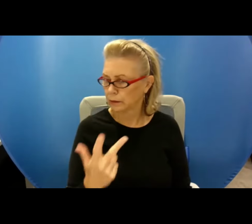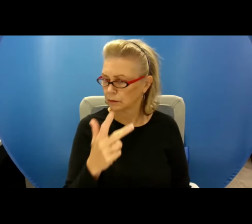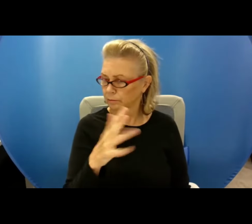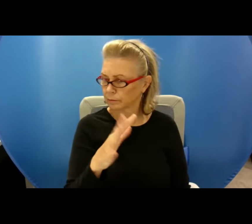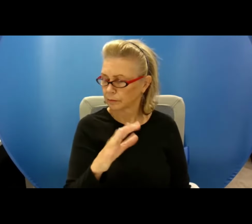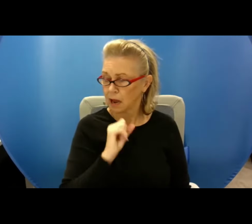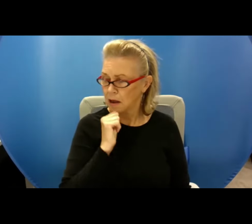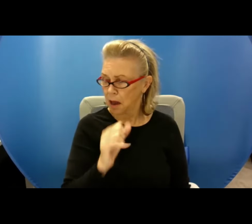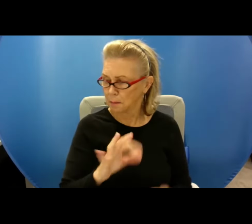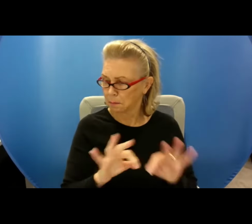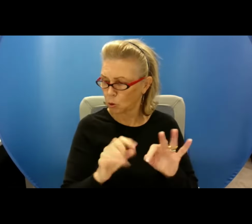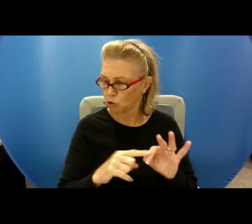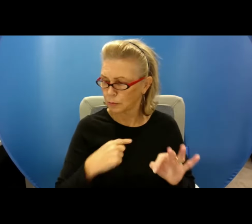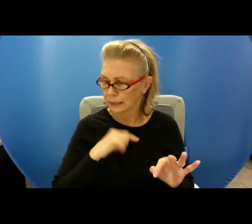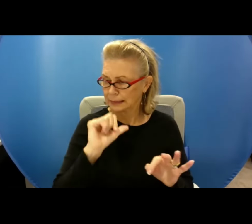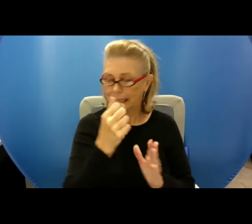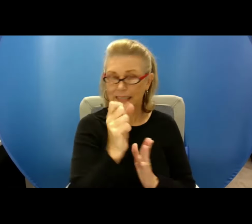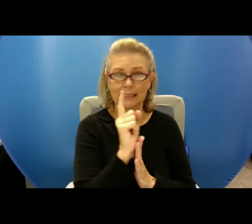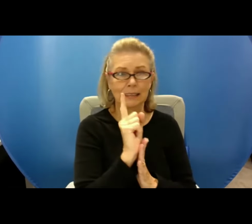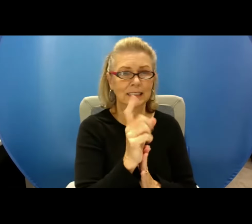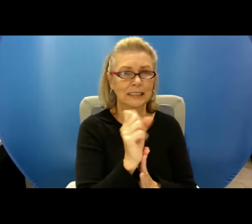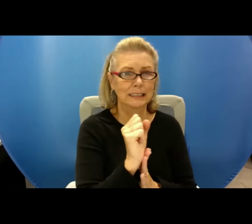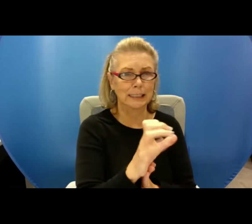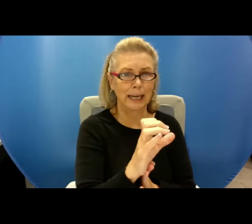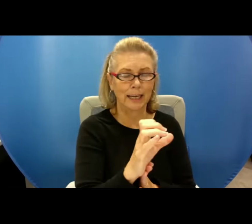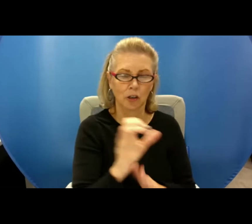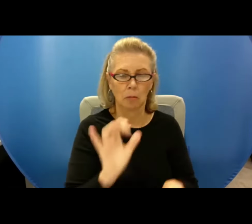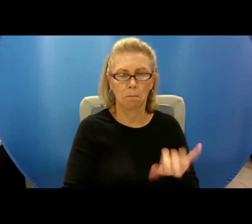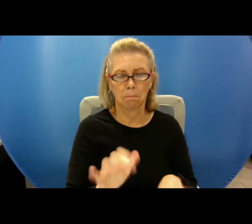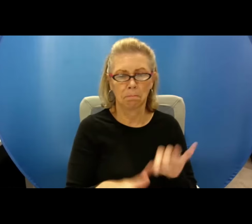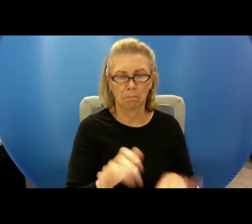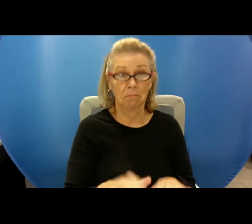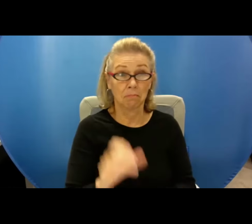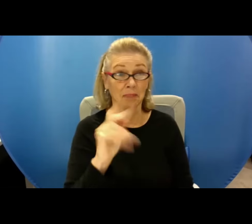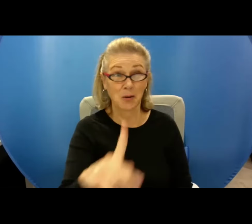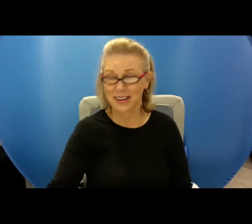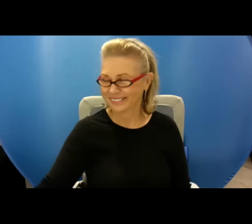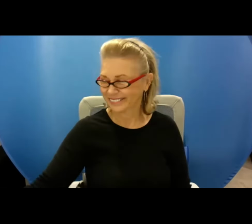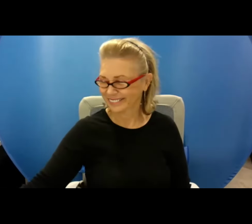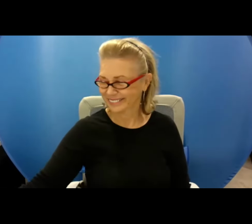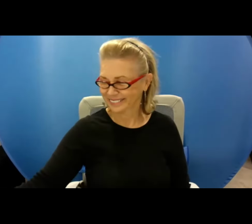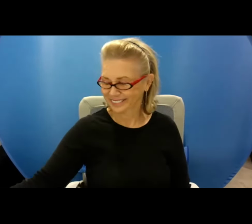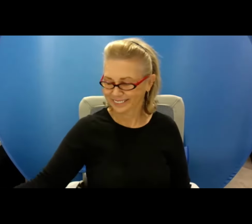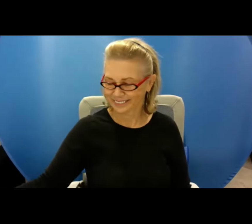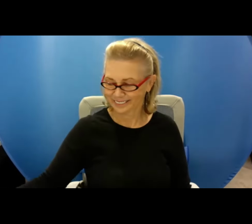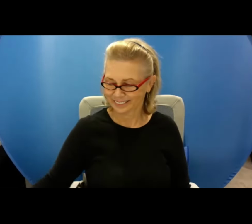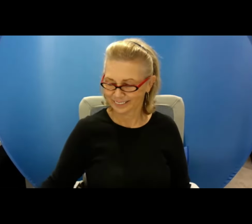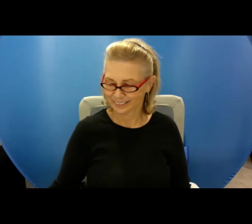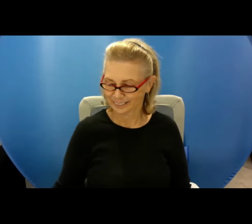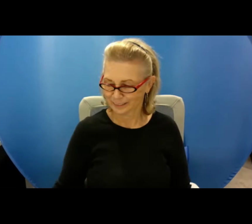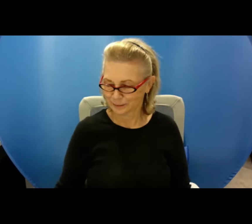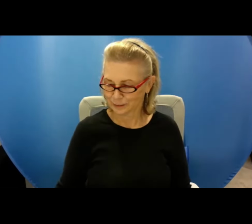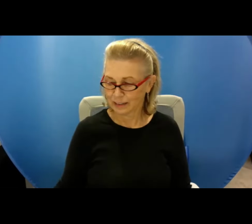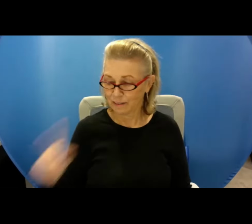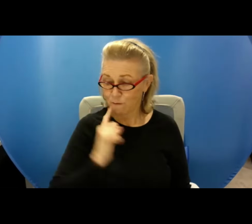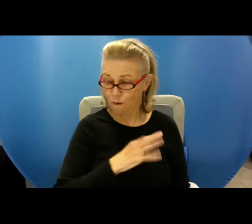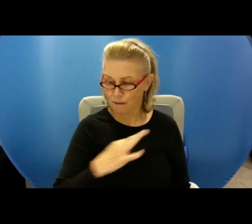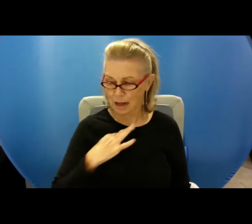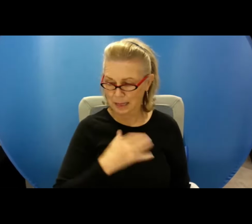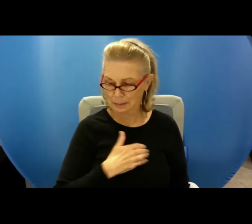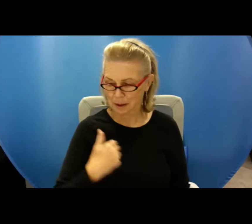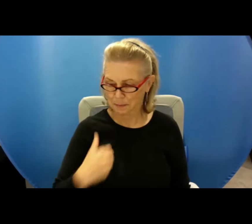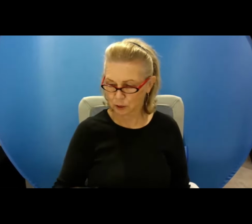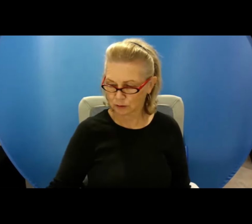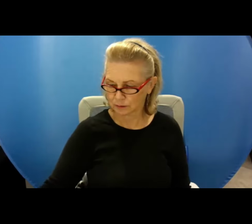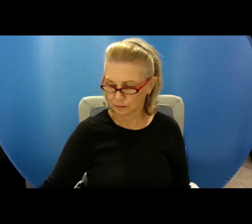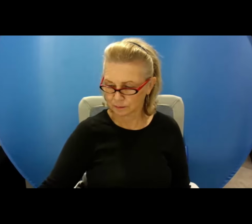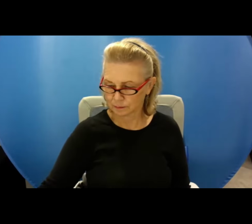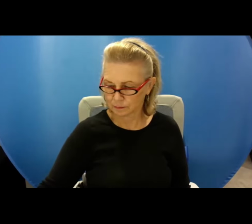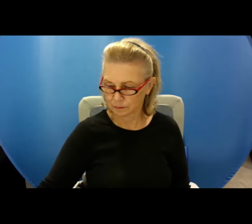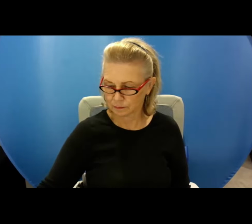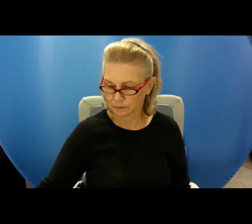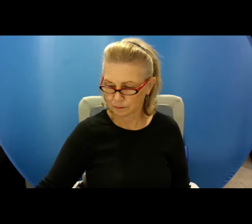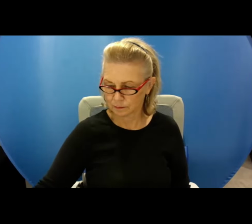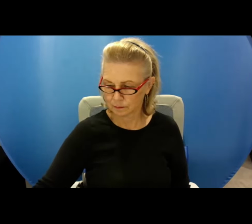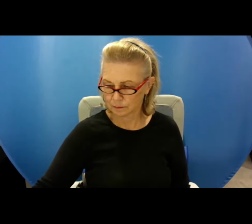Just 10 seconds poll, so please just type in the chat and this is for the faculty members.